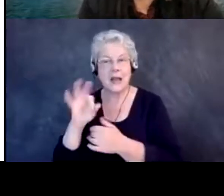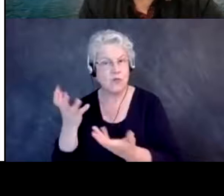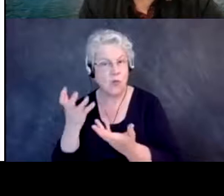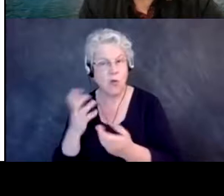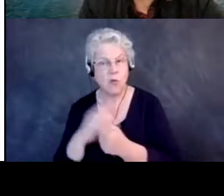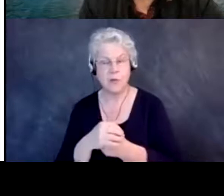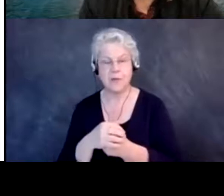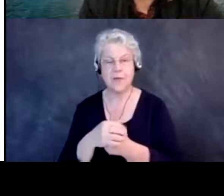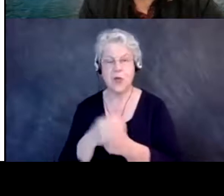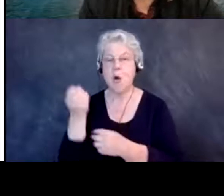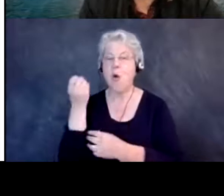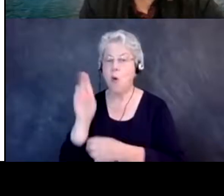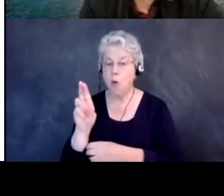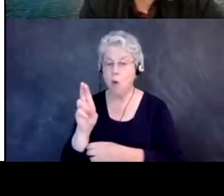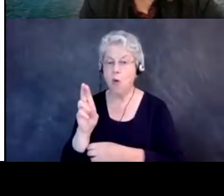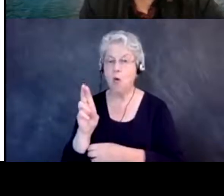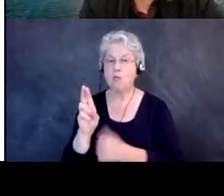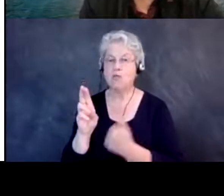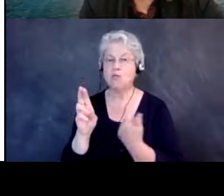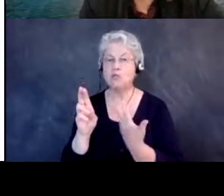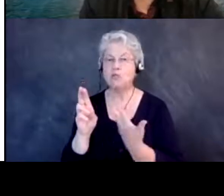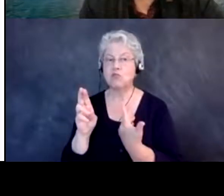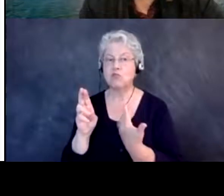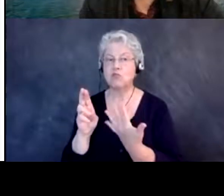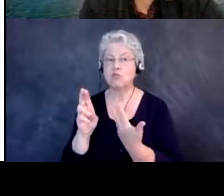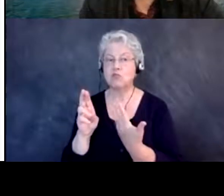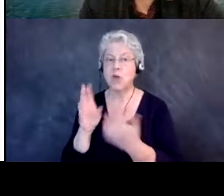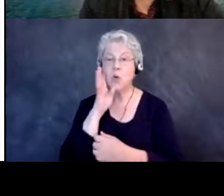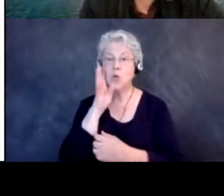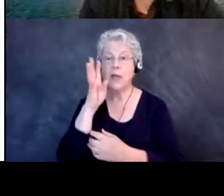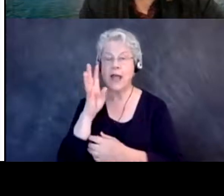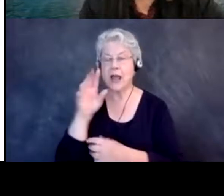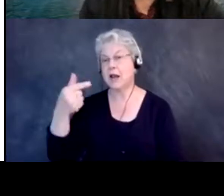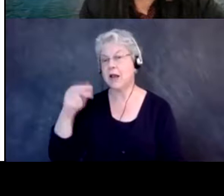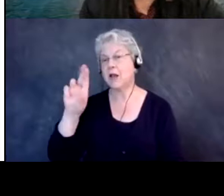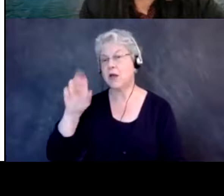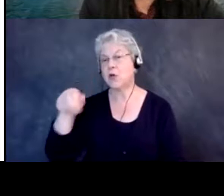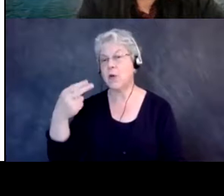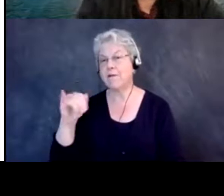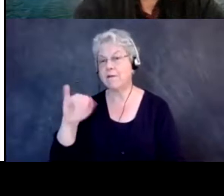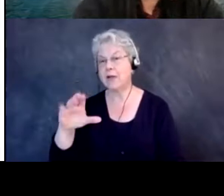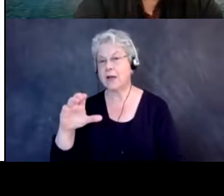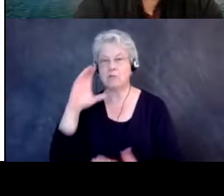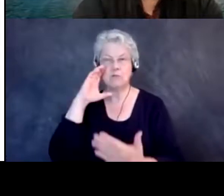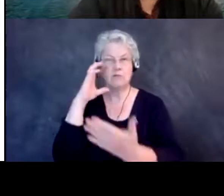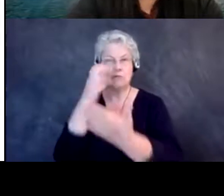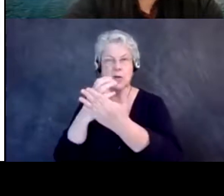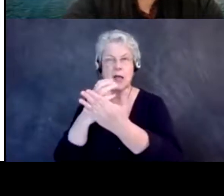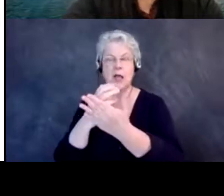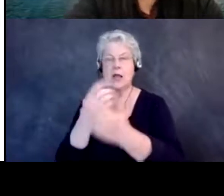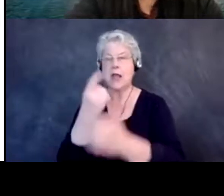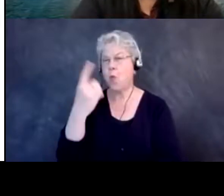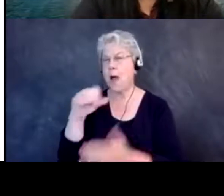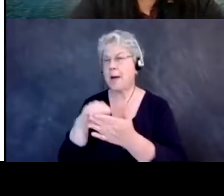Otherwise, I would say I would create a graphic that sort of like a one-pager or a mind map of